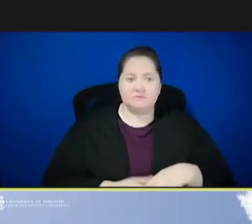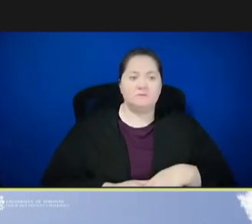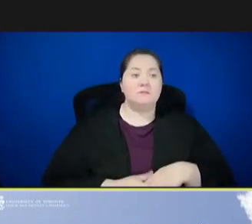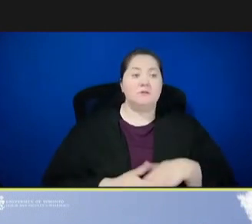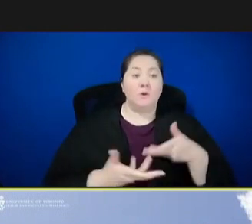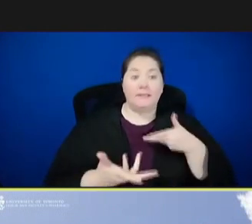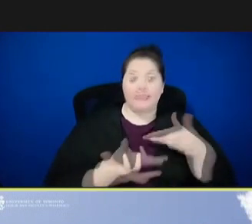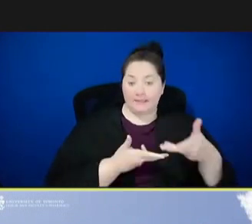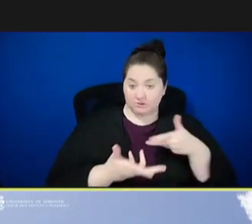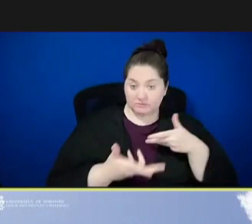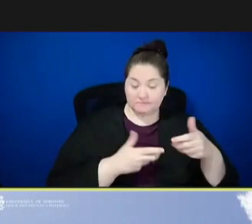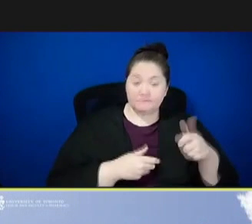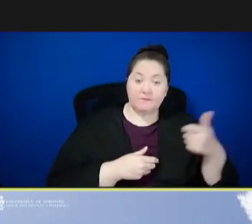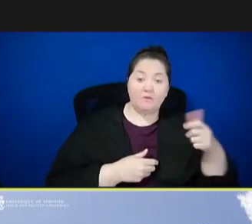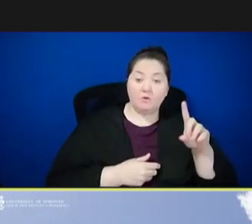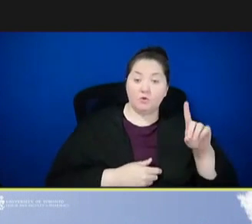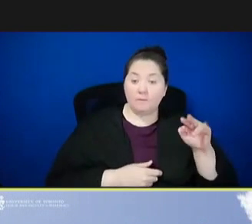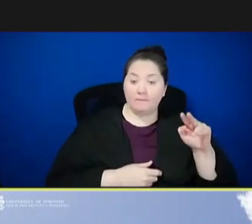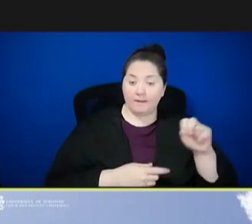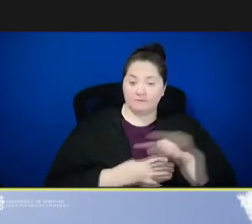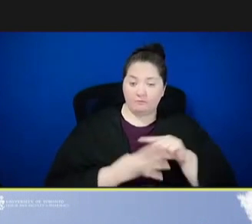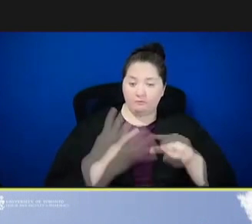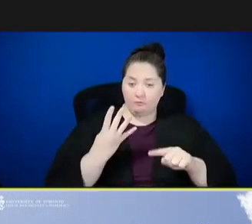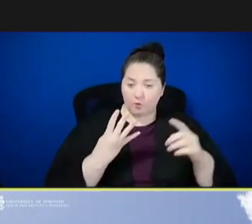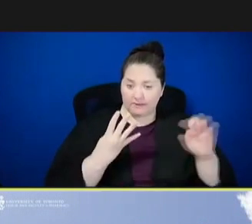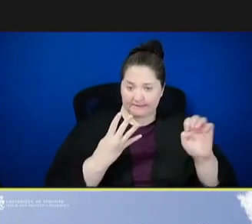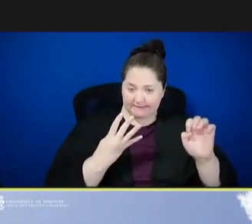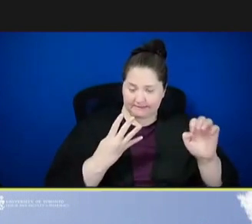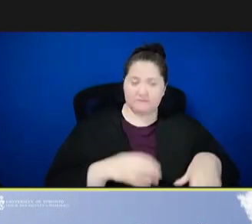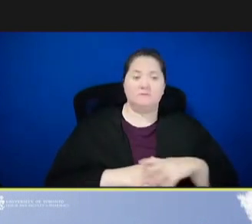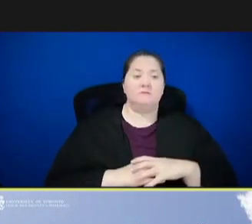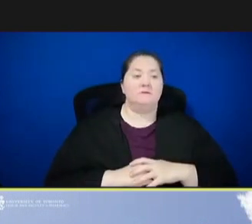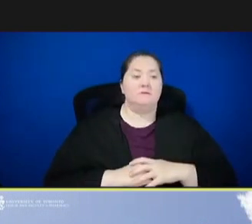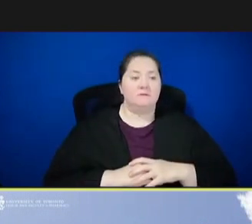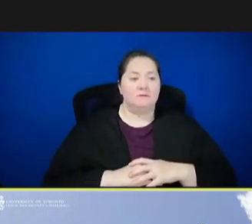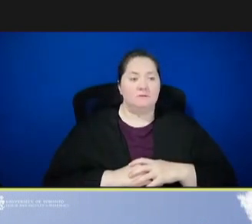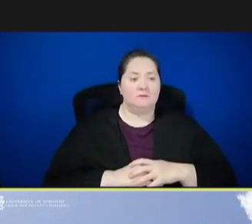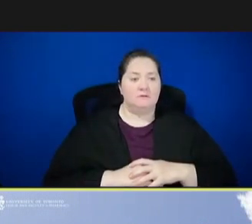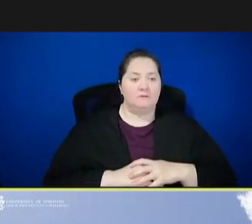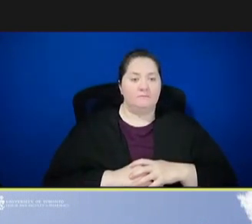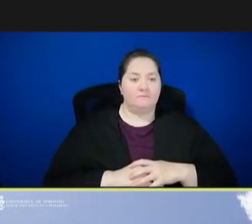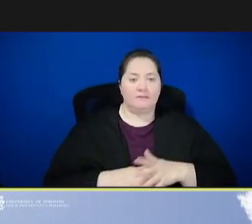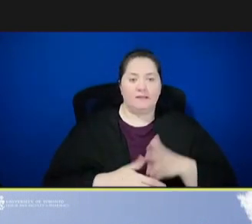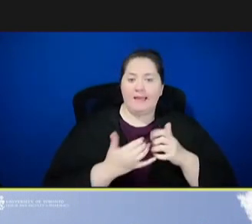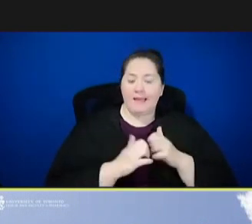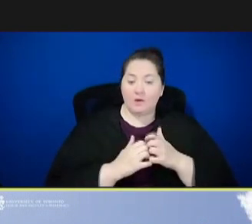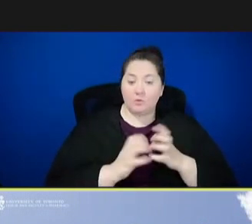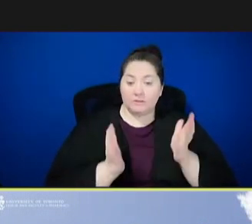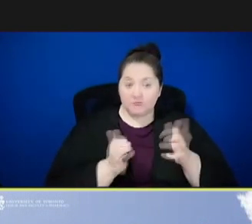One of the other domains, the four E's of card engagement, is about how we talk to people,